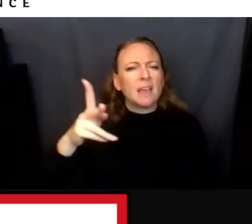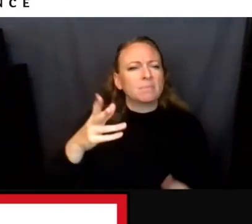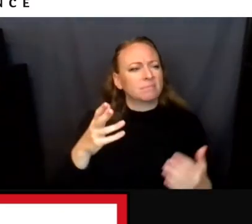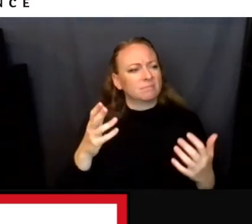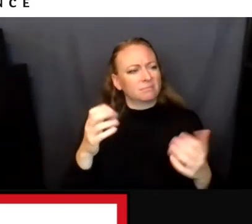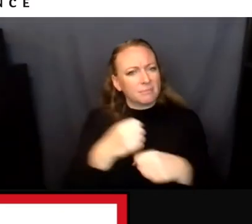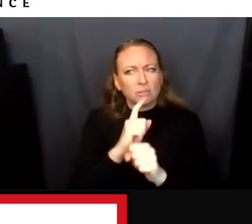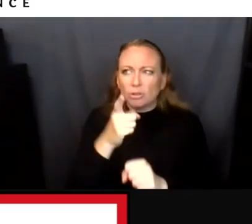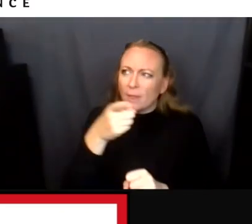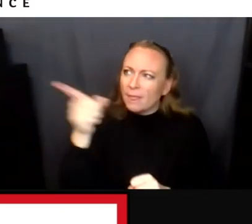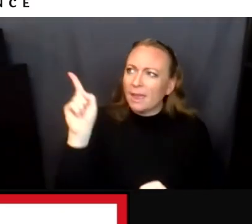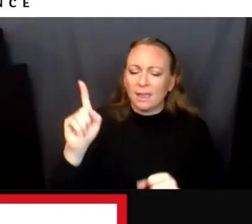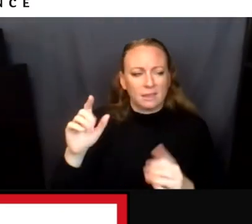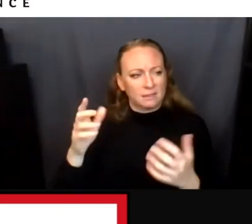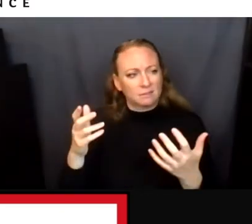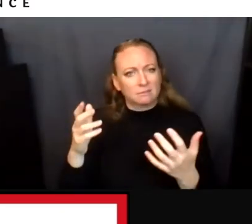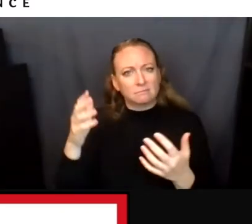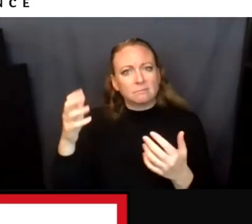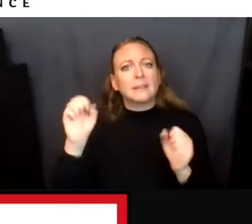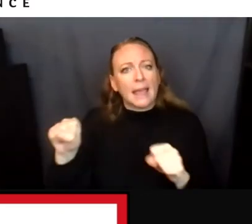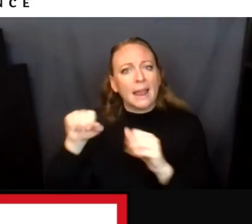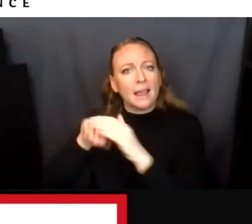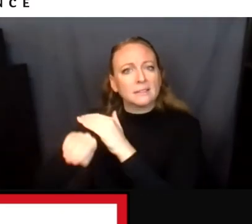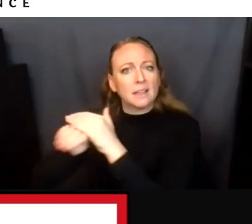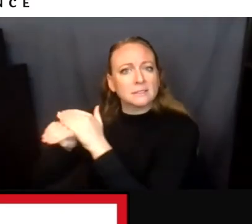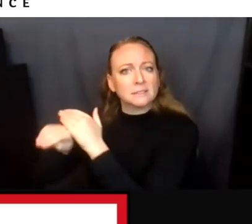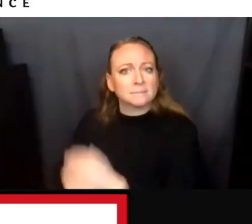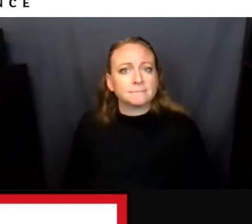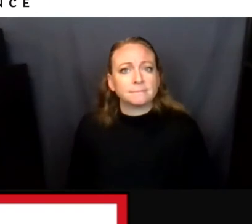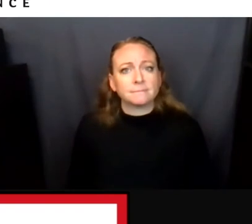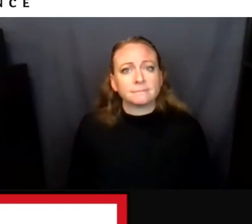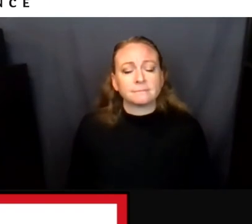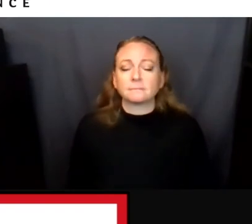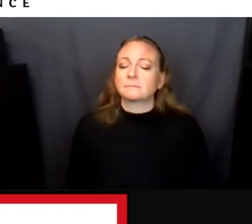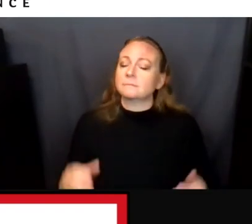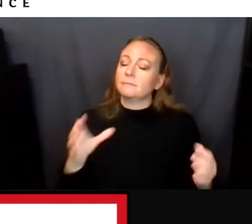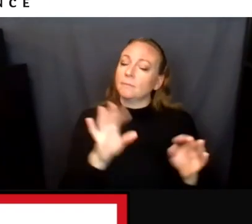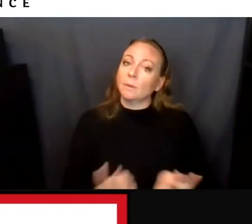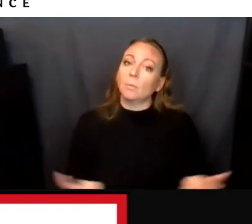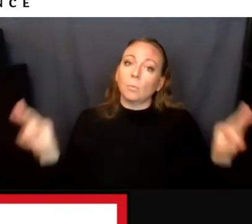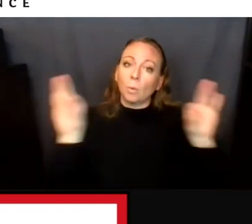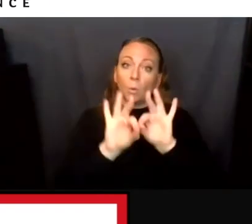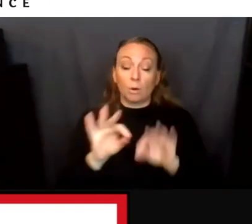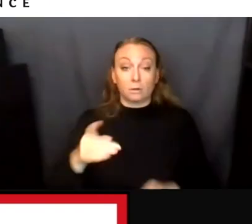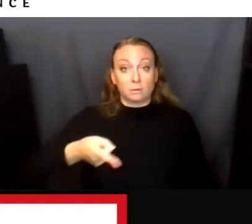As I said earlier, I think it's critically important for those of us with disabilities,